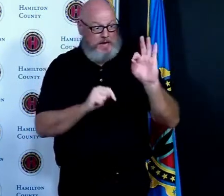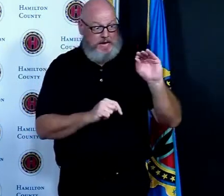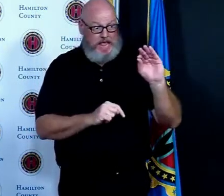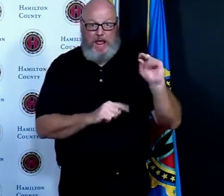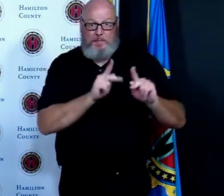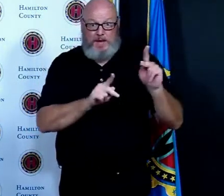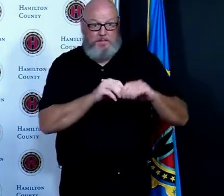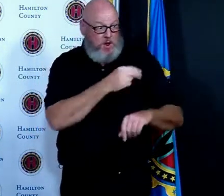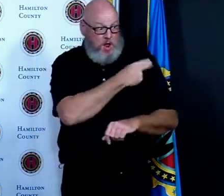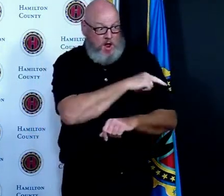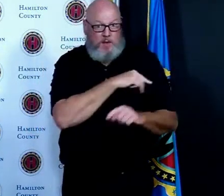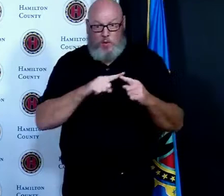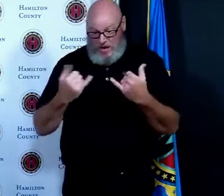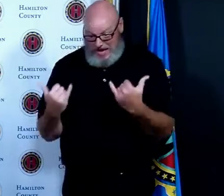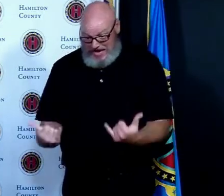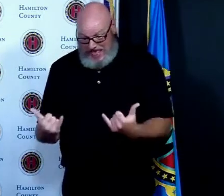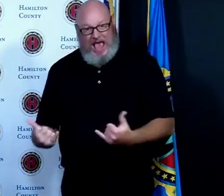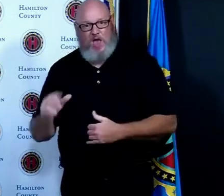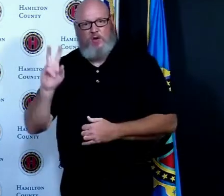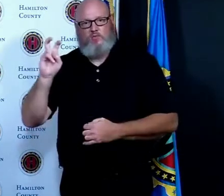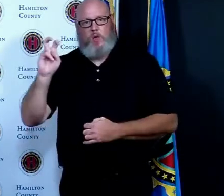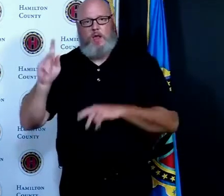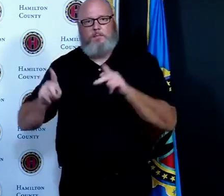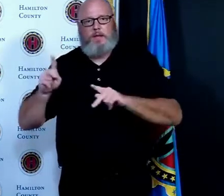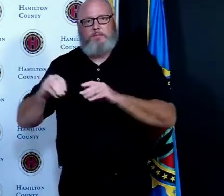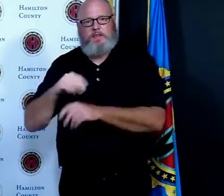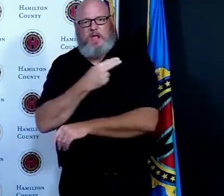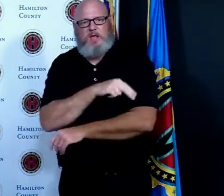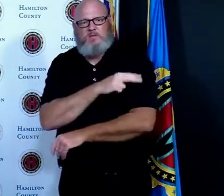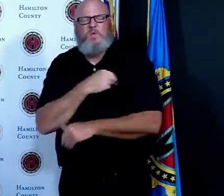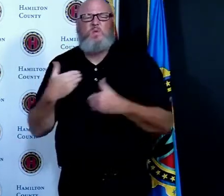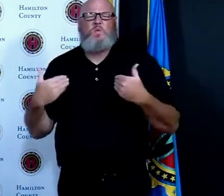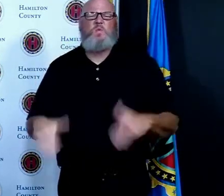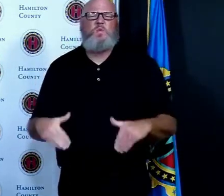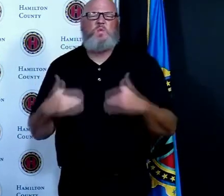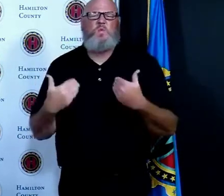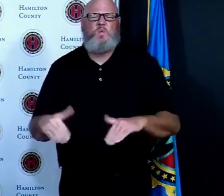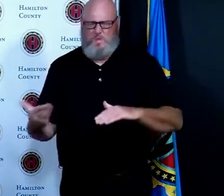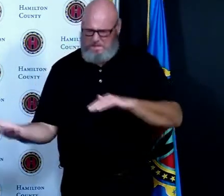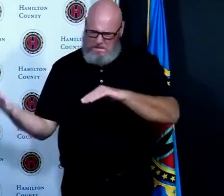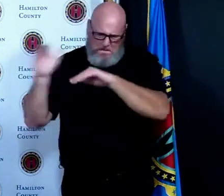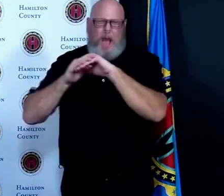obviously which is a real concern I think the other thing that was also shown is that